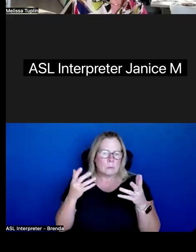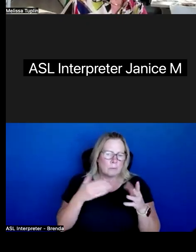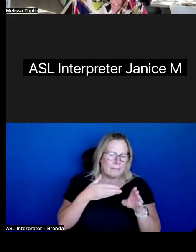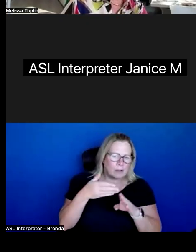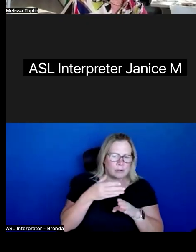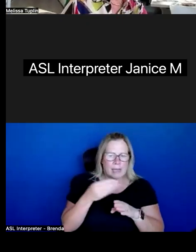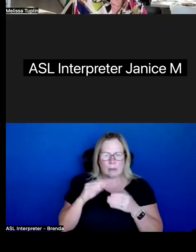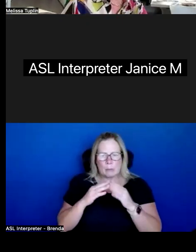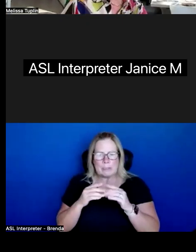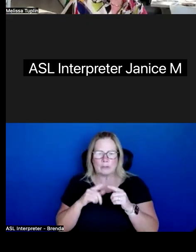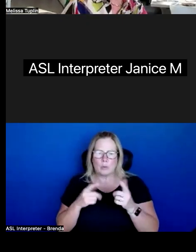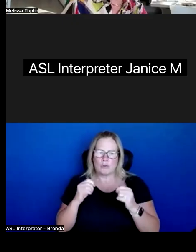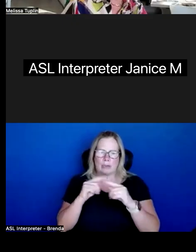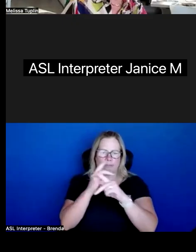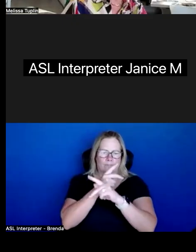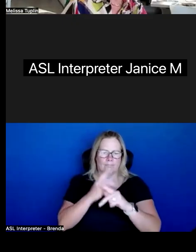This is really important as it will determine the